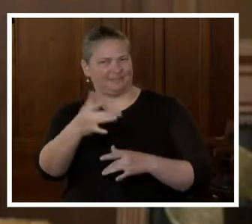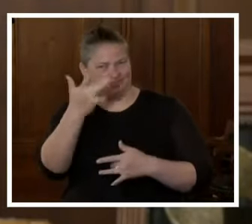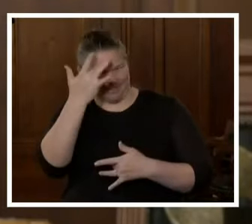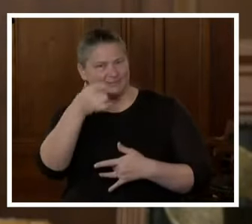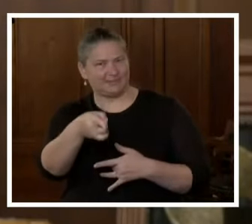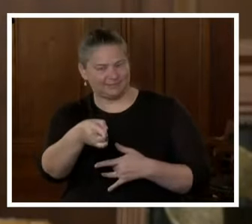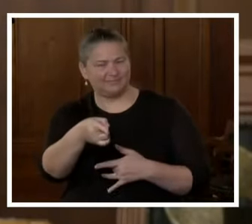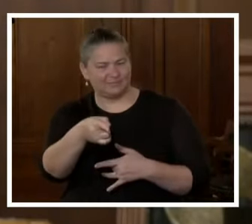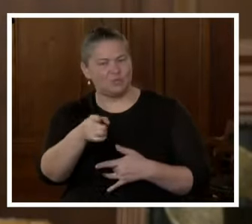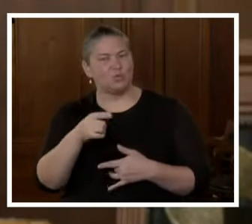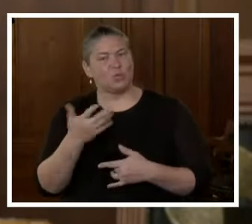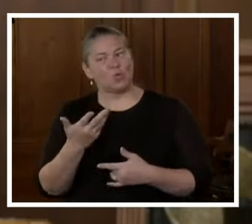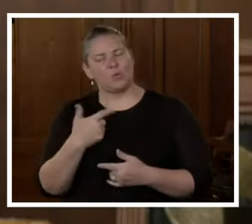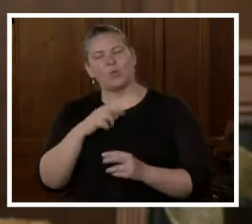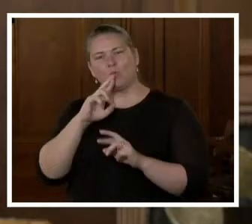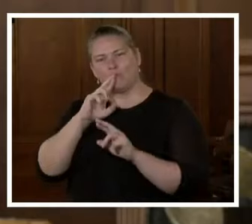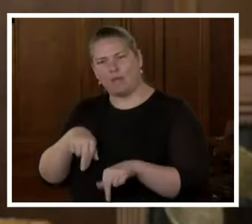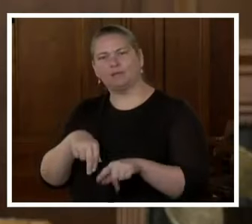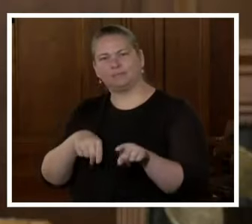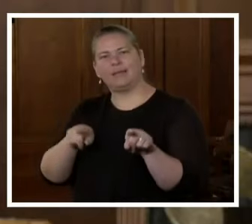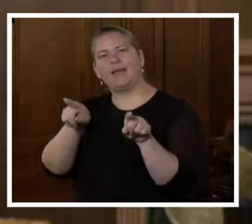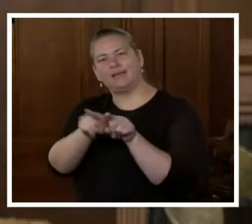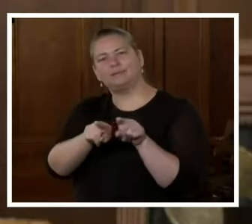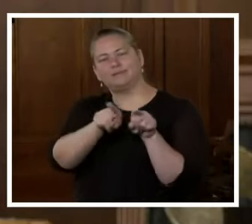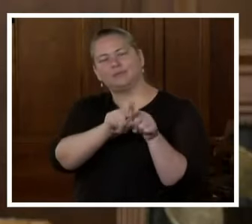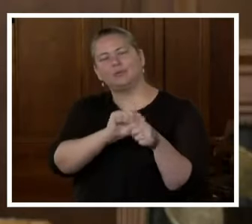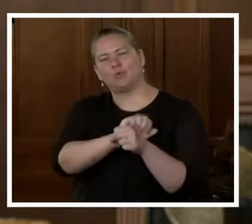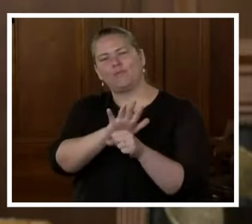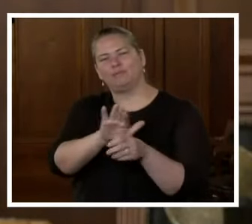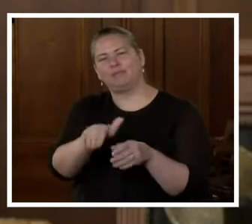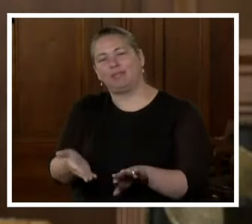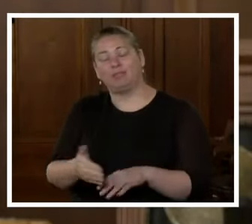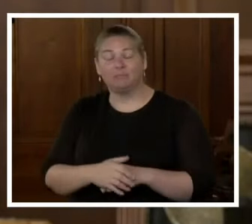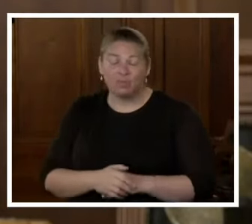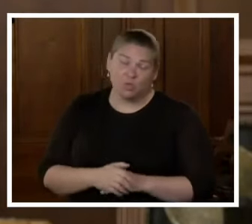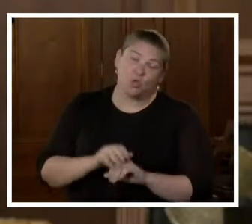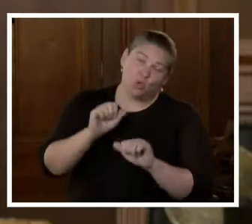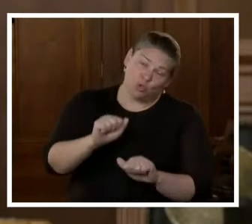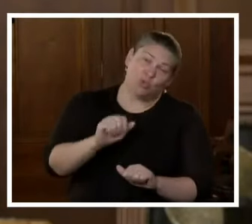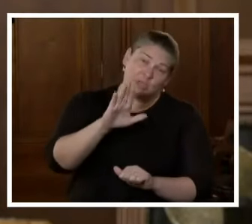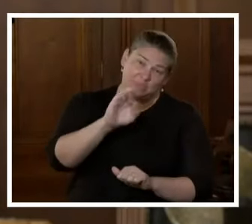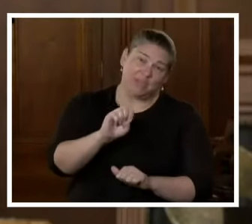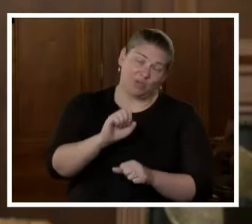FOR WHOM SUFFER THE ILLNESS OR LOSS OF A CHILD, FOR THEM IT IS REAL. IT DOESN'T MAKE A DIFFERENCE IF